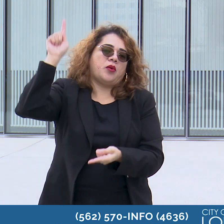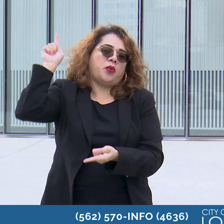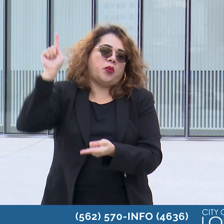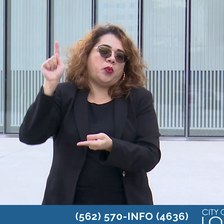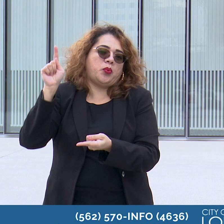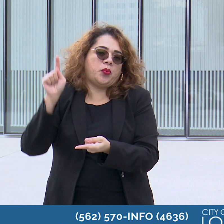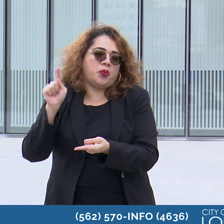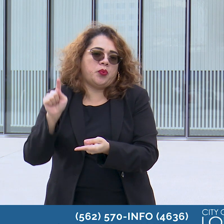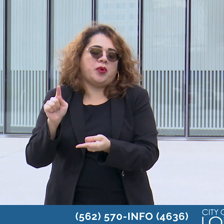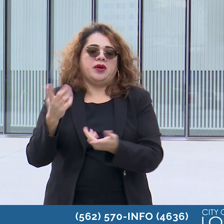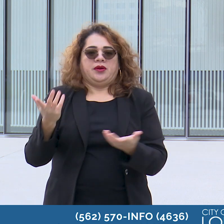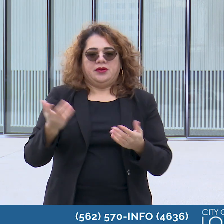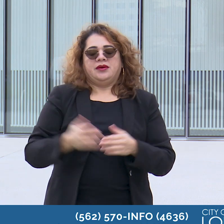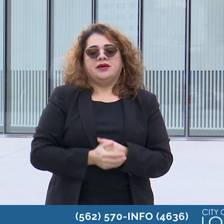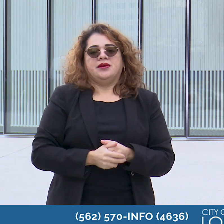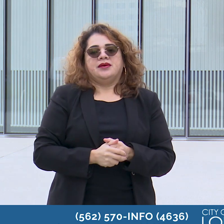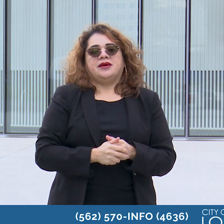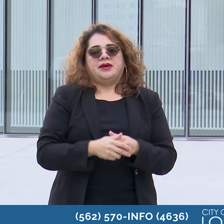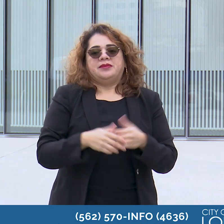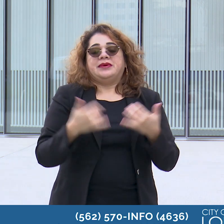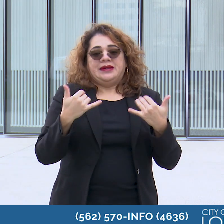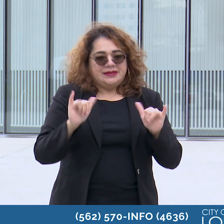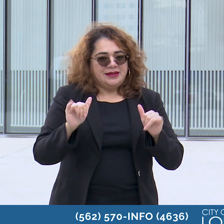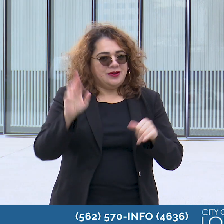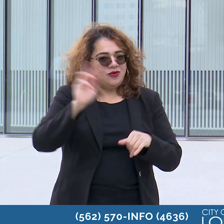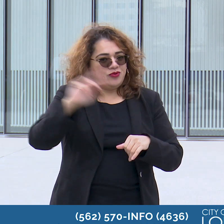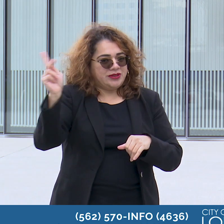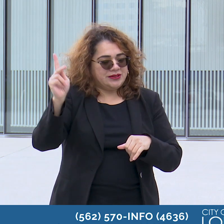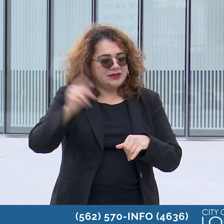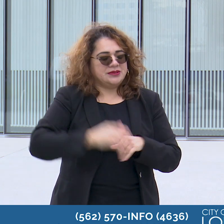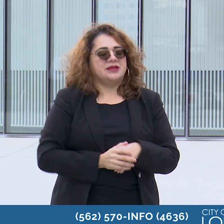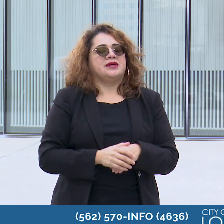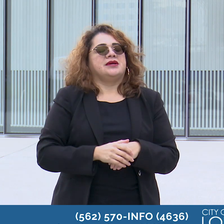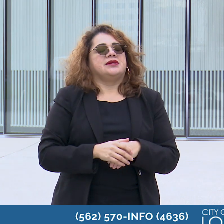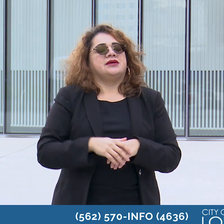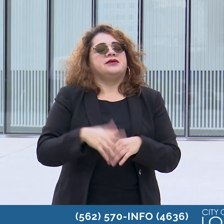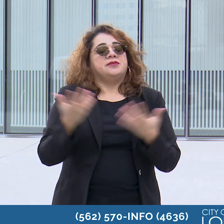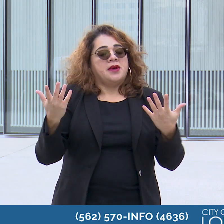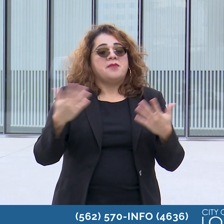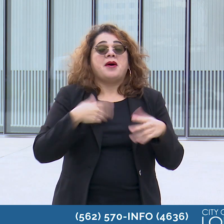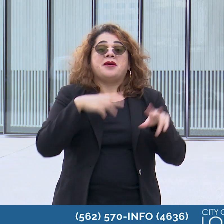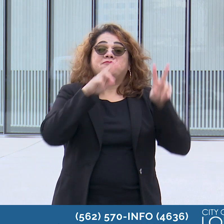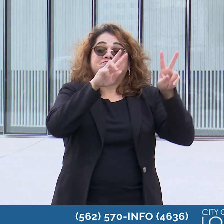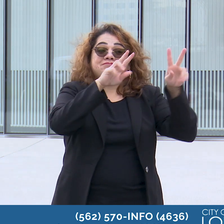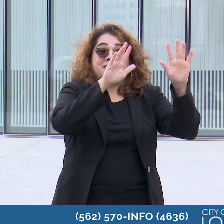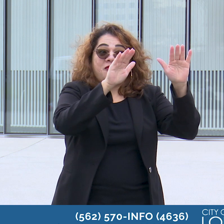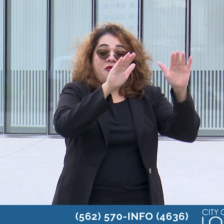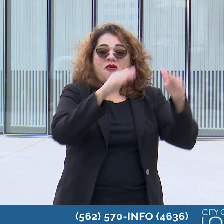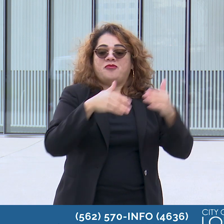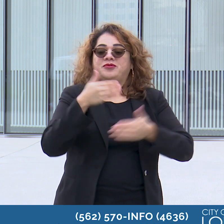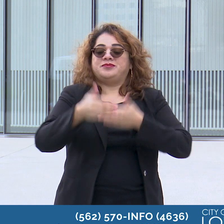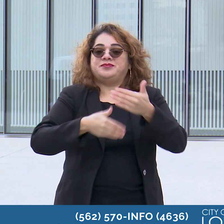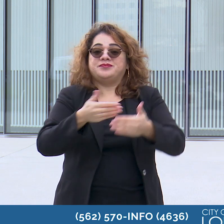With that I'm going to turn this over to Dr. Anissa Davis who's going to give some remarks and then we will be available if there are any questions.